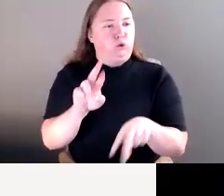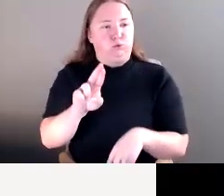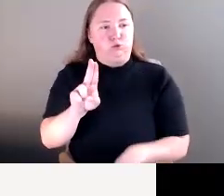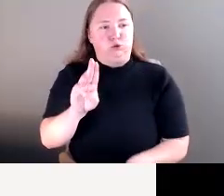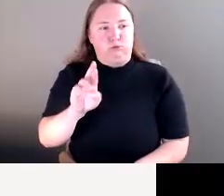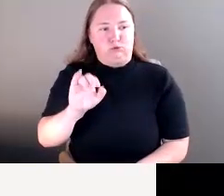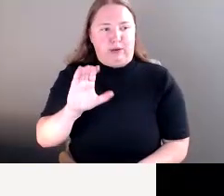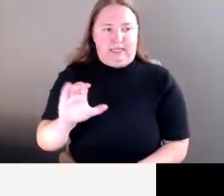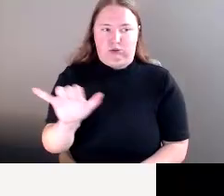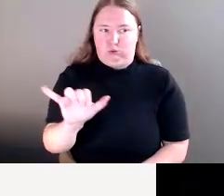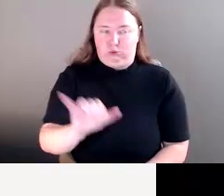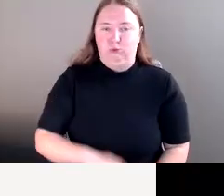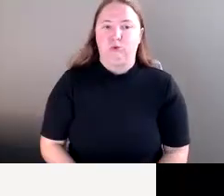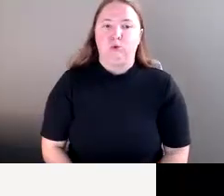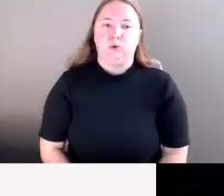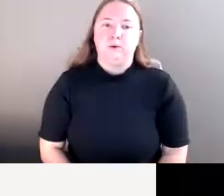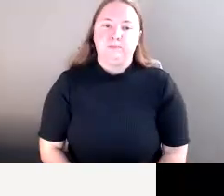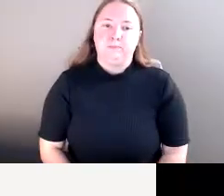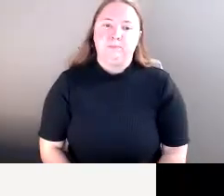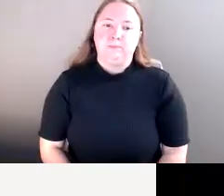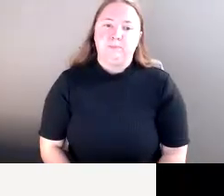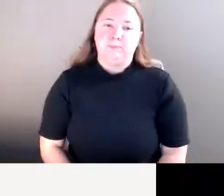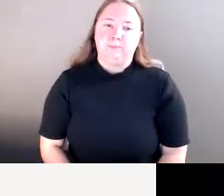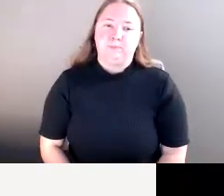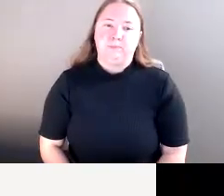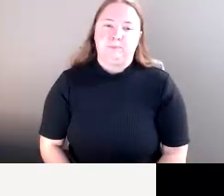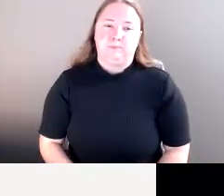and so that may be something that you'll want to try,